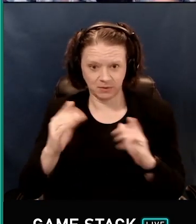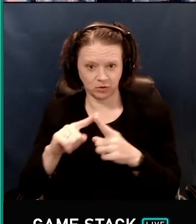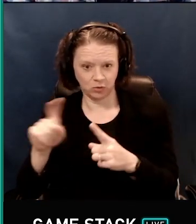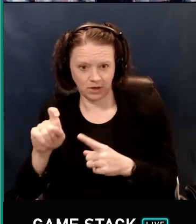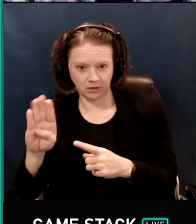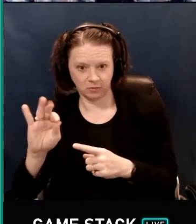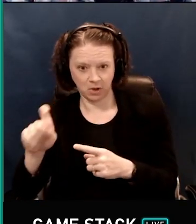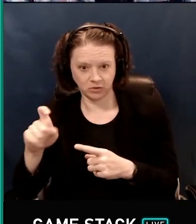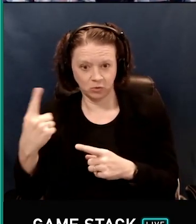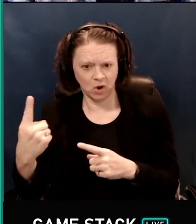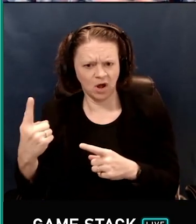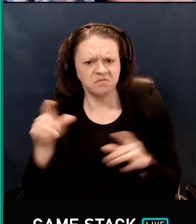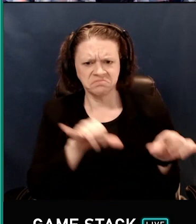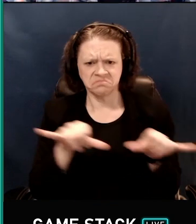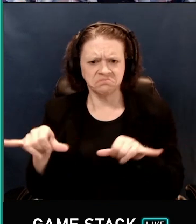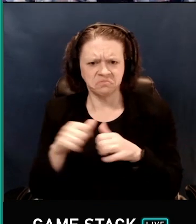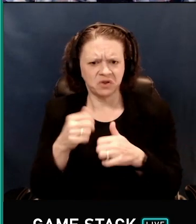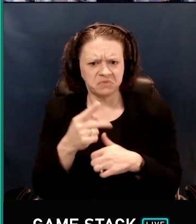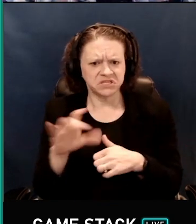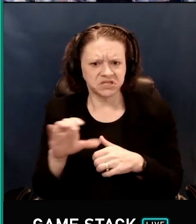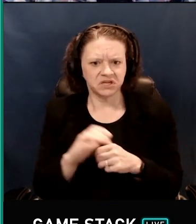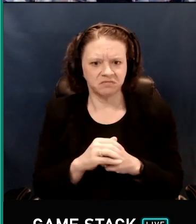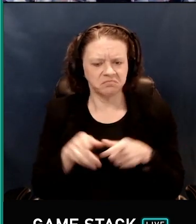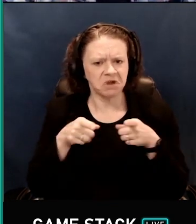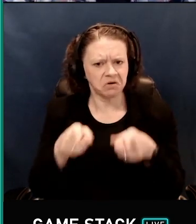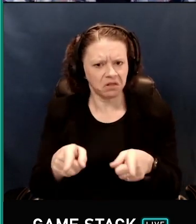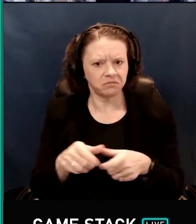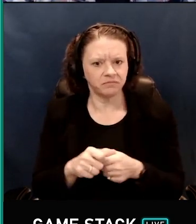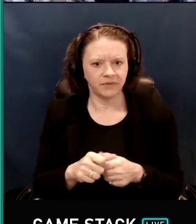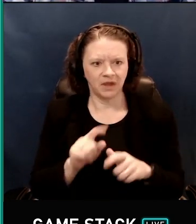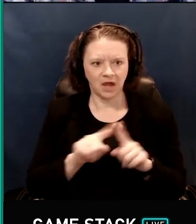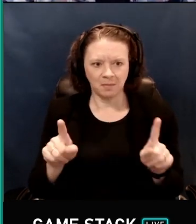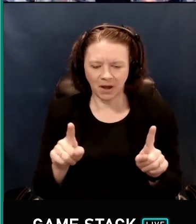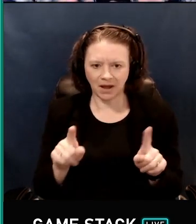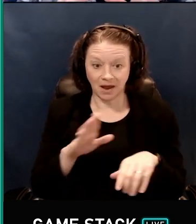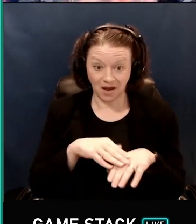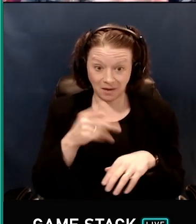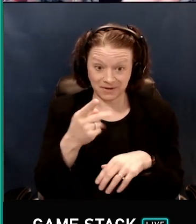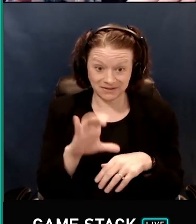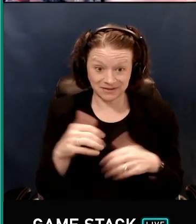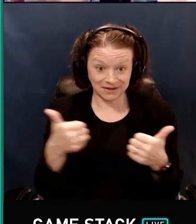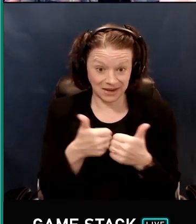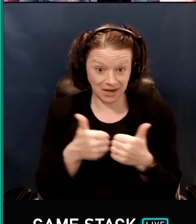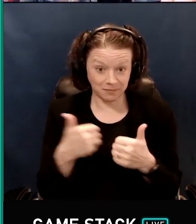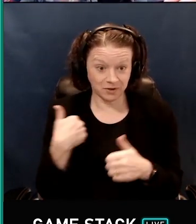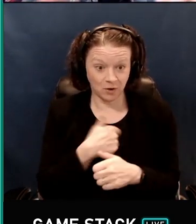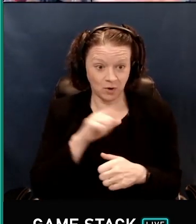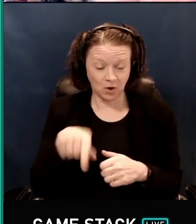And yet we only see about a 1.5 to 3 times improvement on PC games. If you just swap out the hardware and you play the same game,